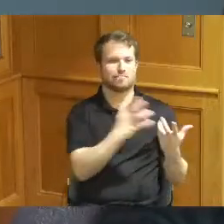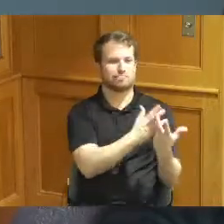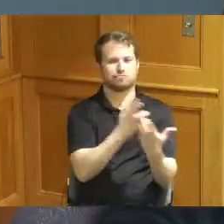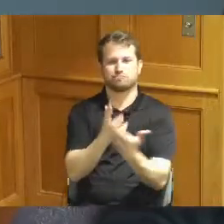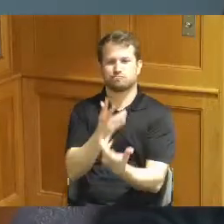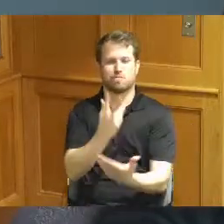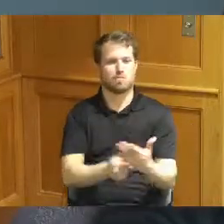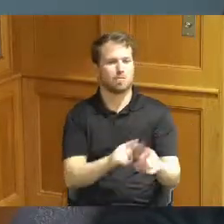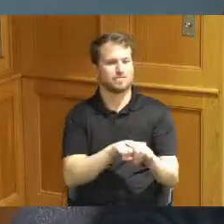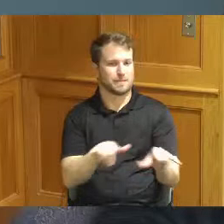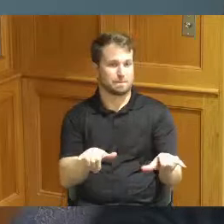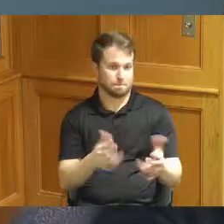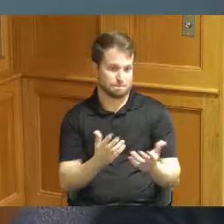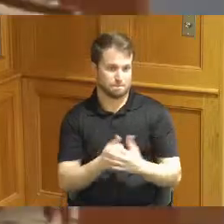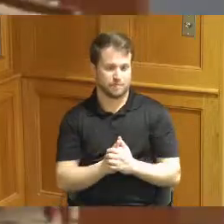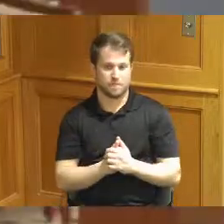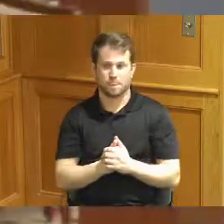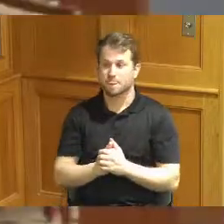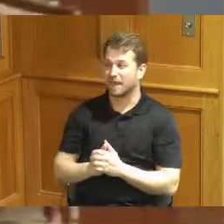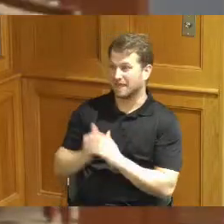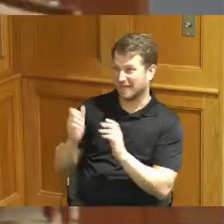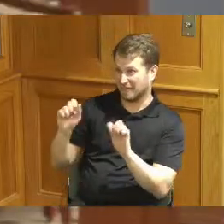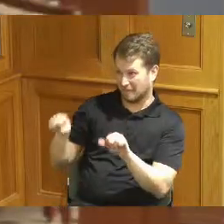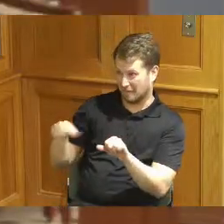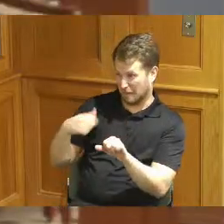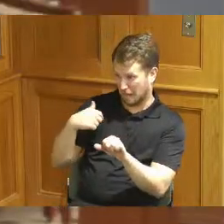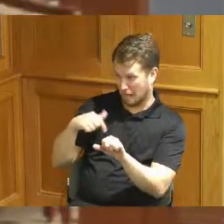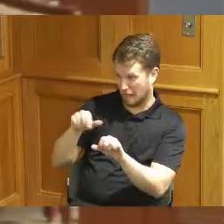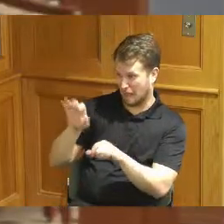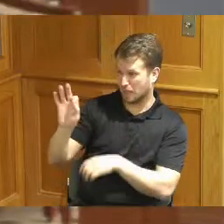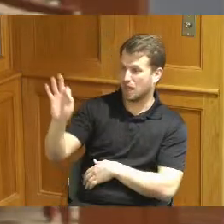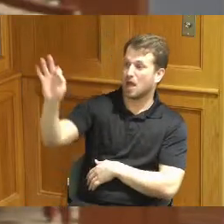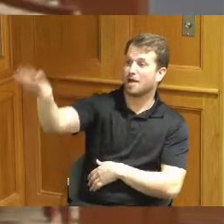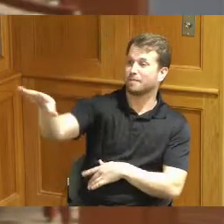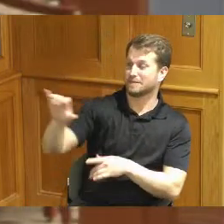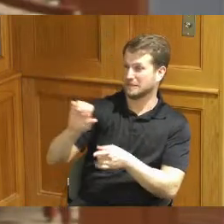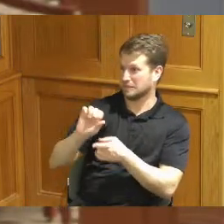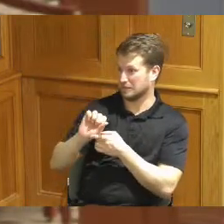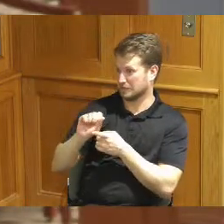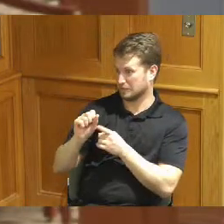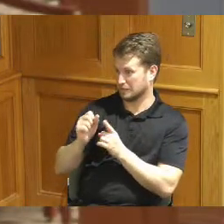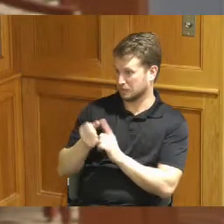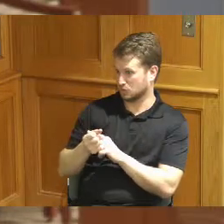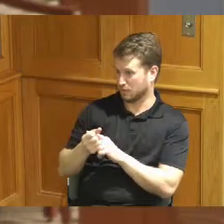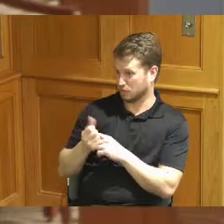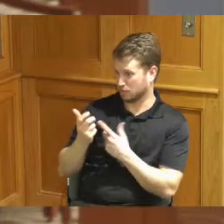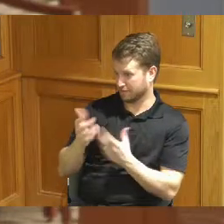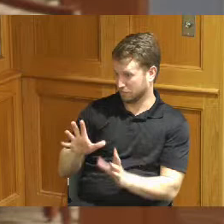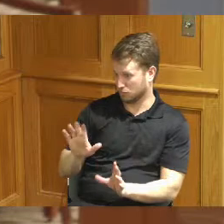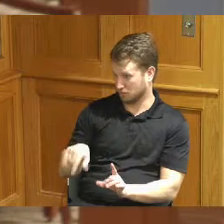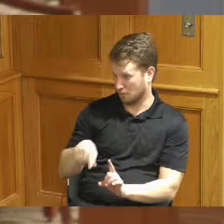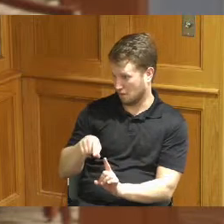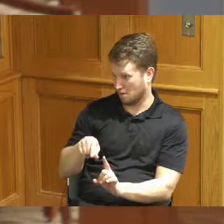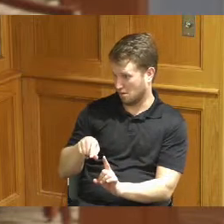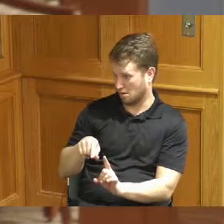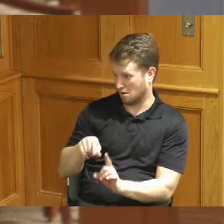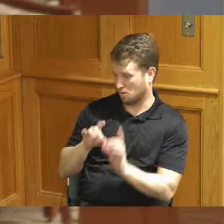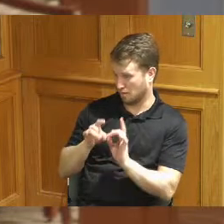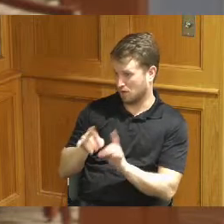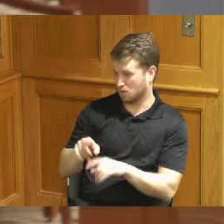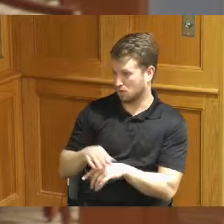could I make you aware of a situation that we've had regarding that a couple about a year and a